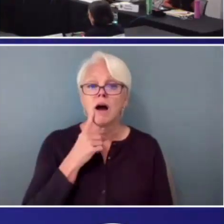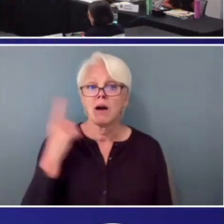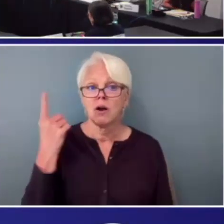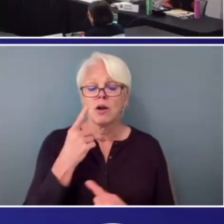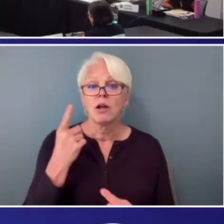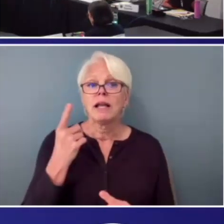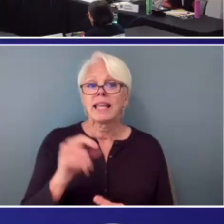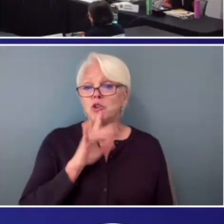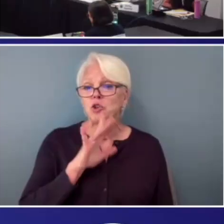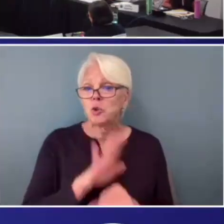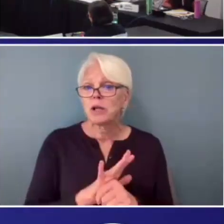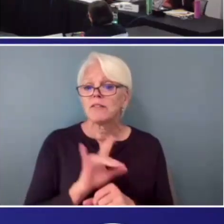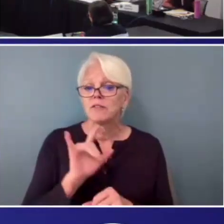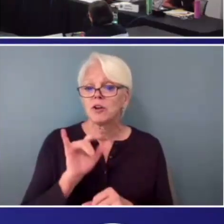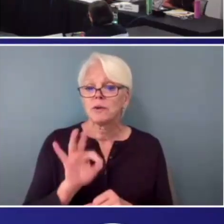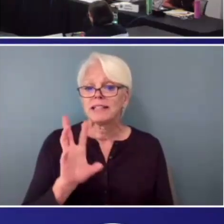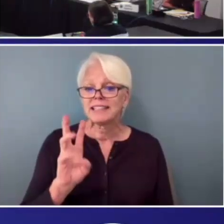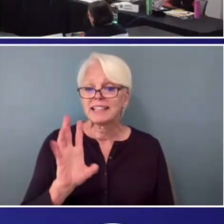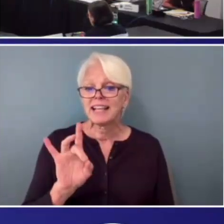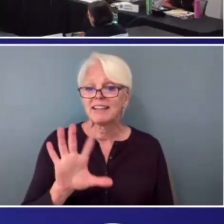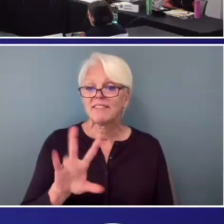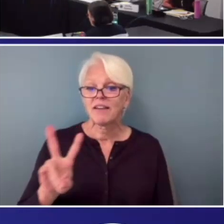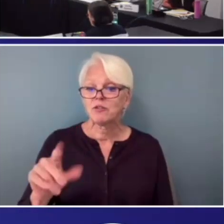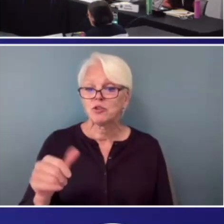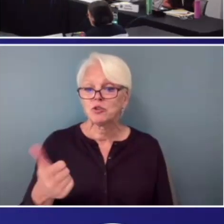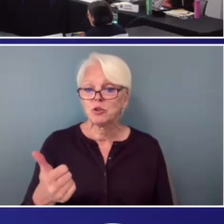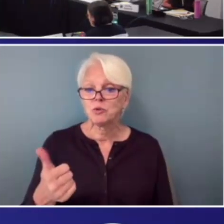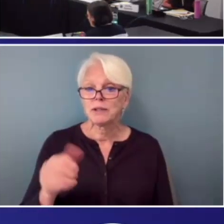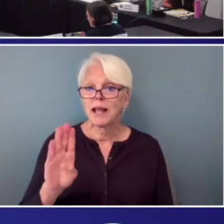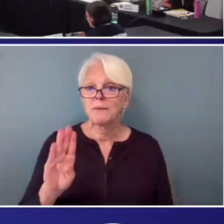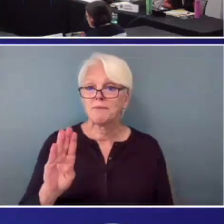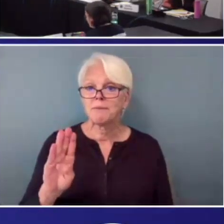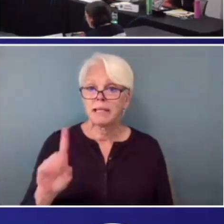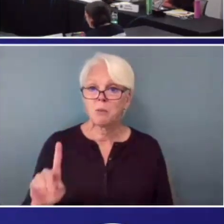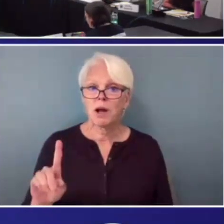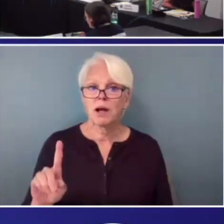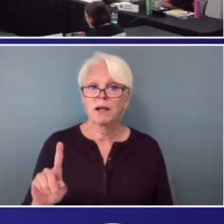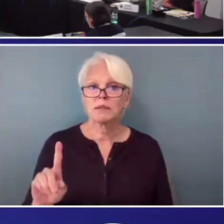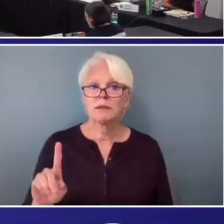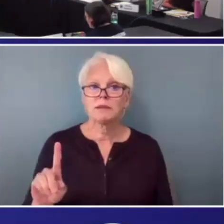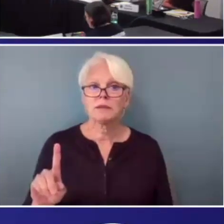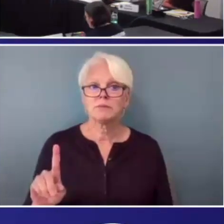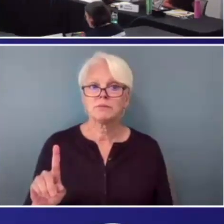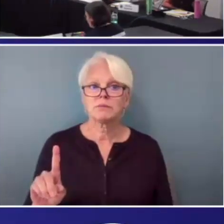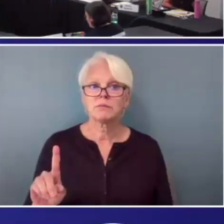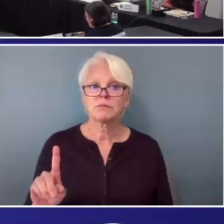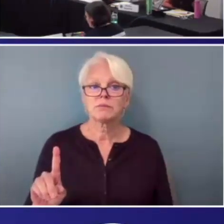whether it's 685.210 (b)(1) means that for